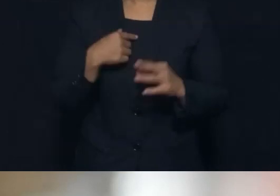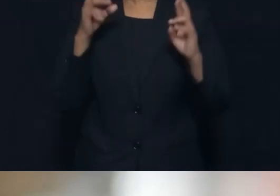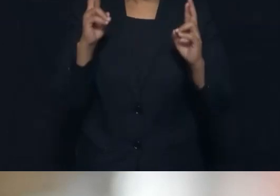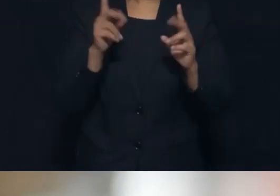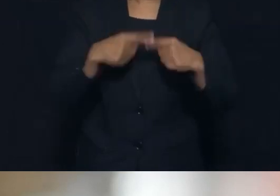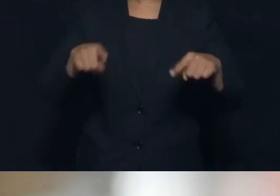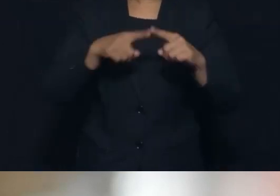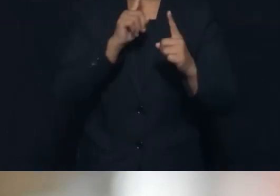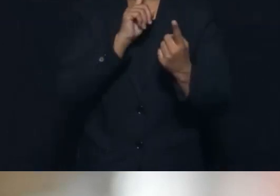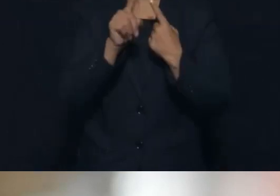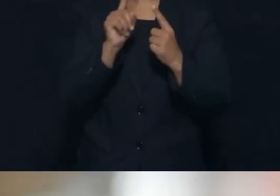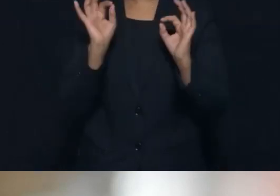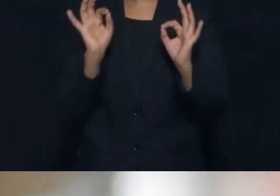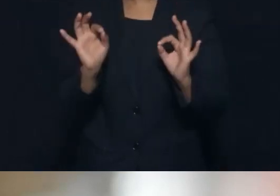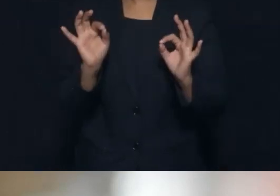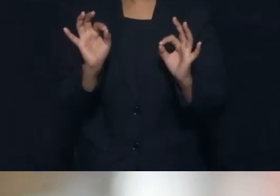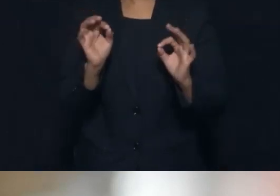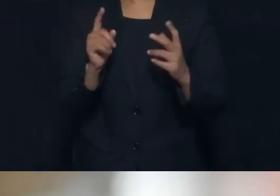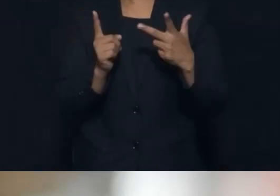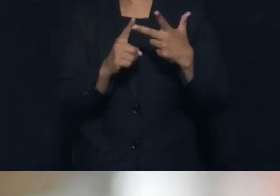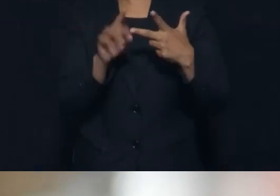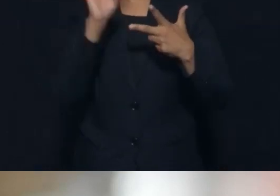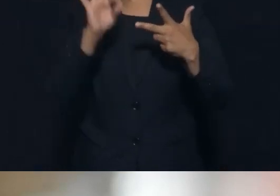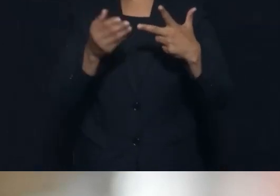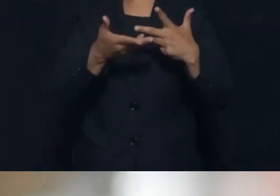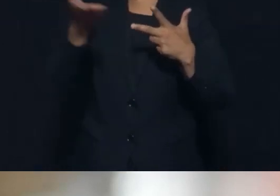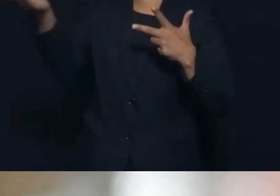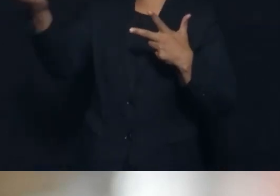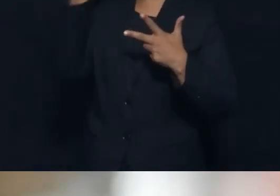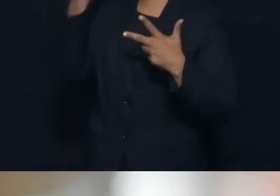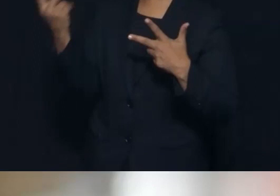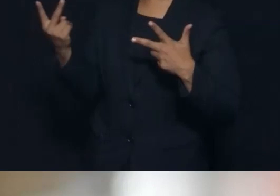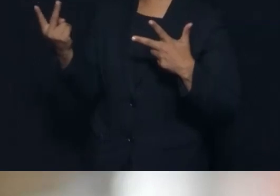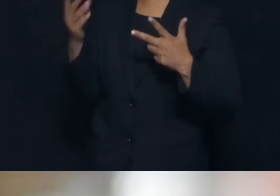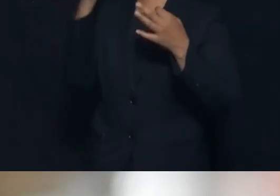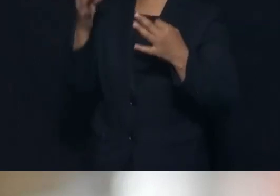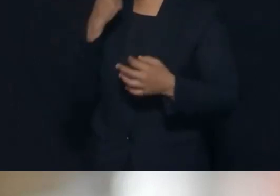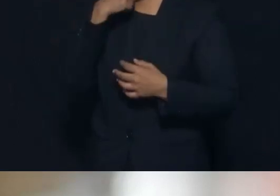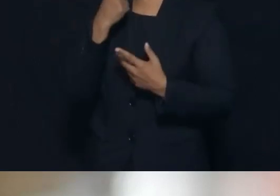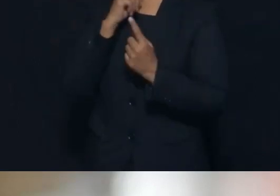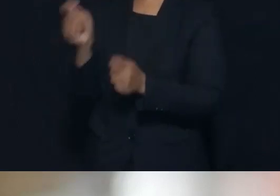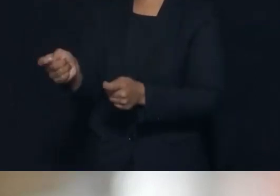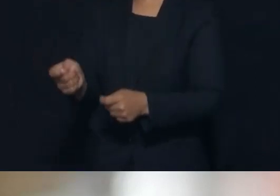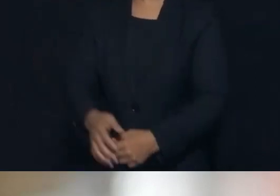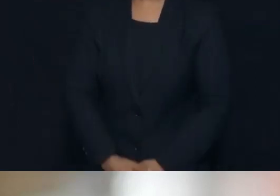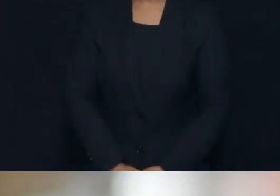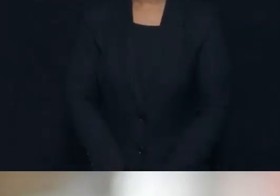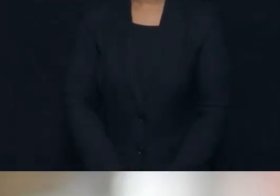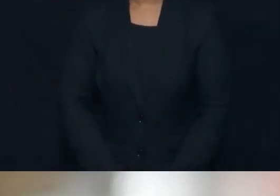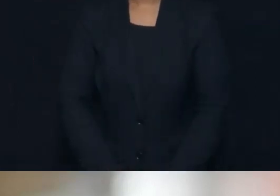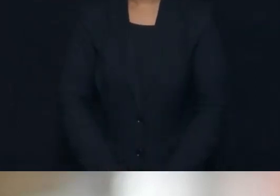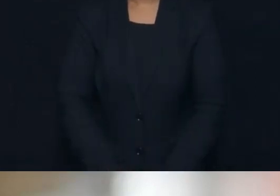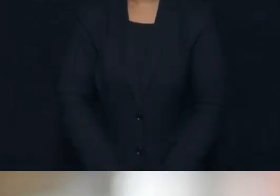hand the reasonable accommodation and on the other hand the effective non-discriminatory